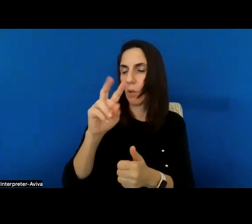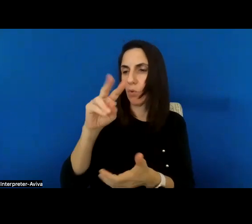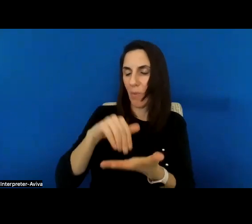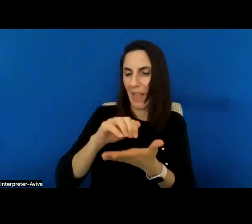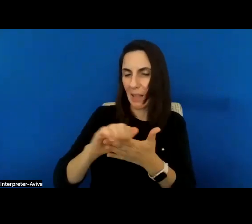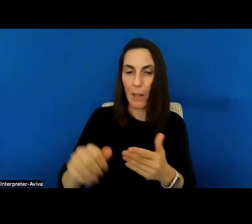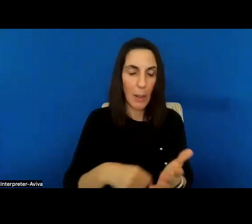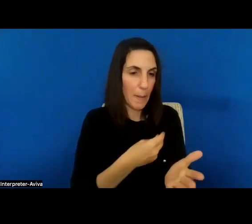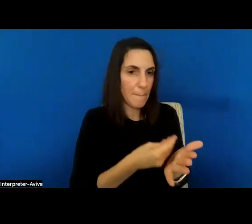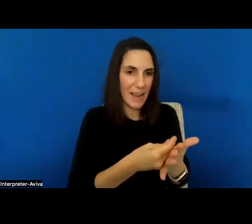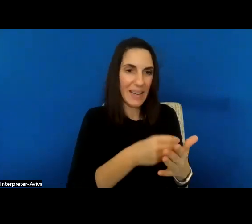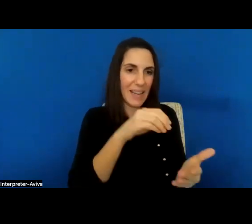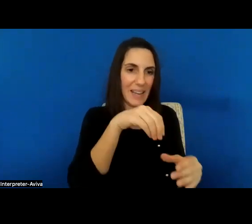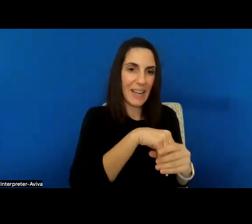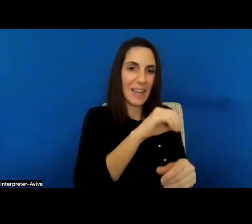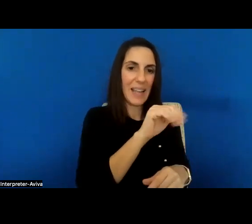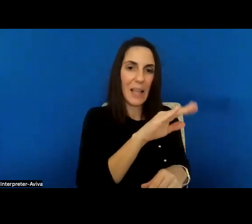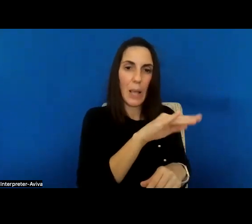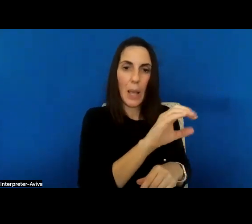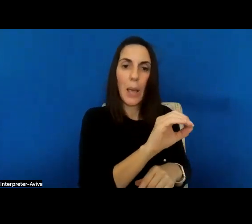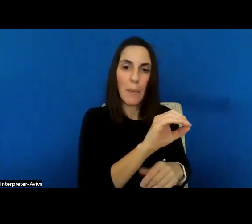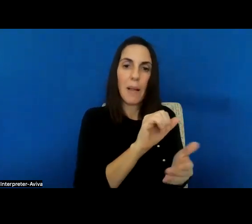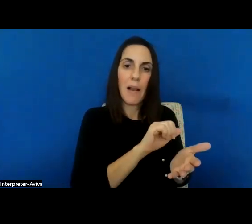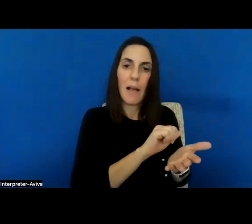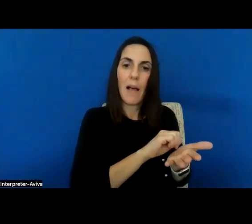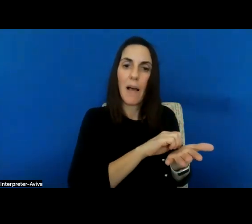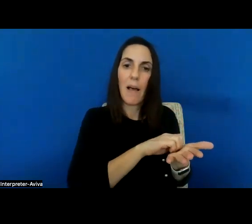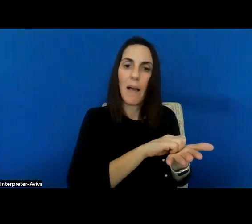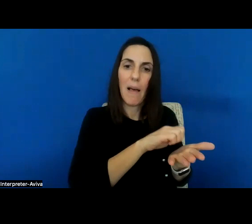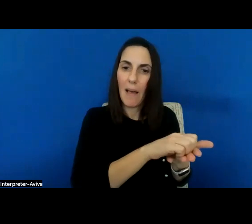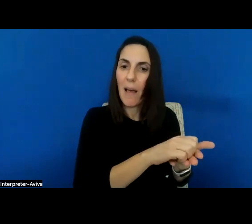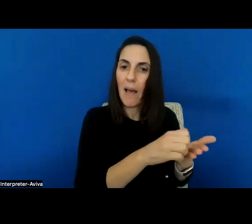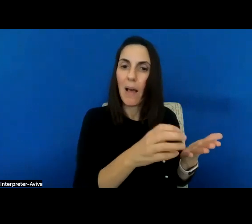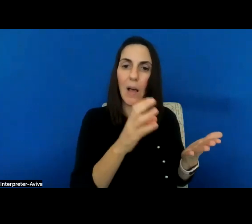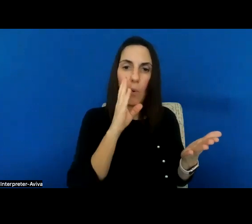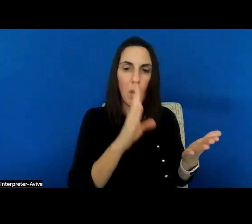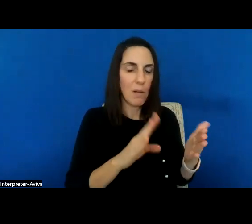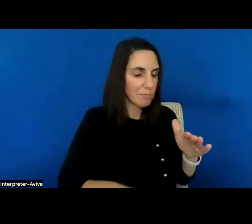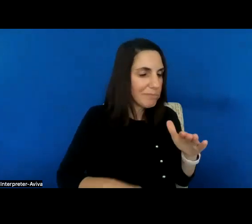11:32:10 Does account towards that $2,000 limit up to the first 100,000, and enable